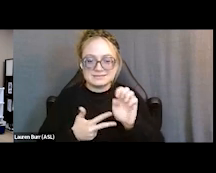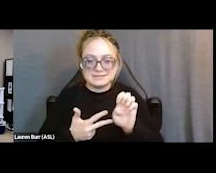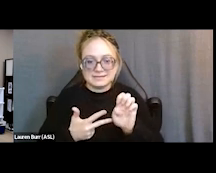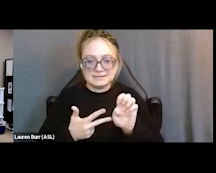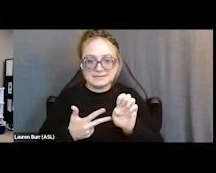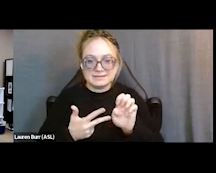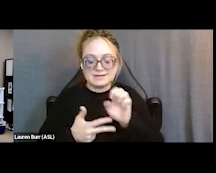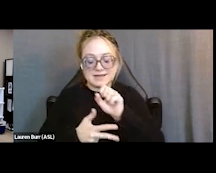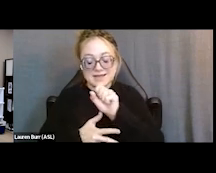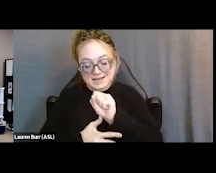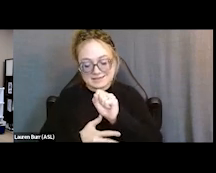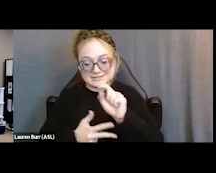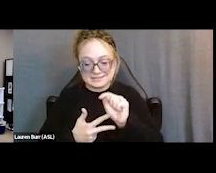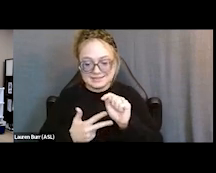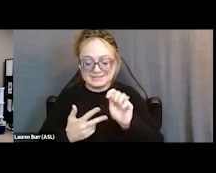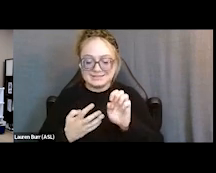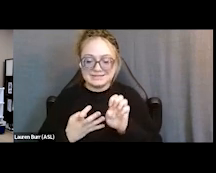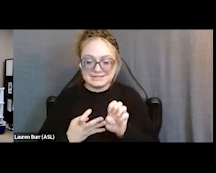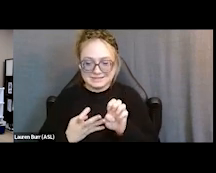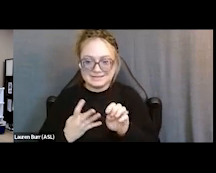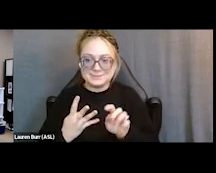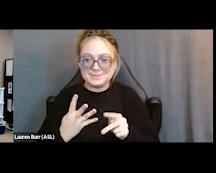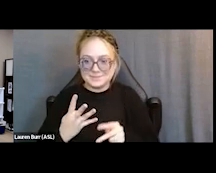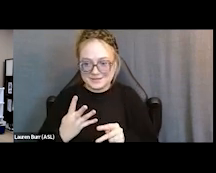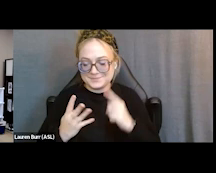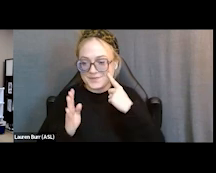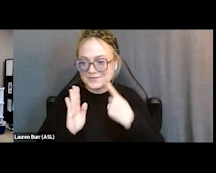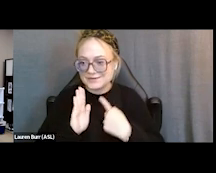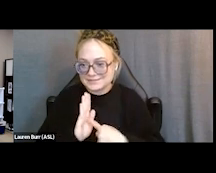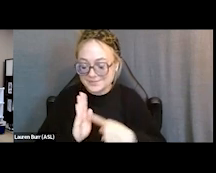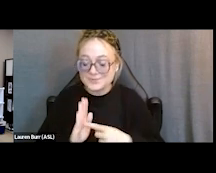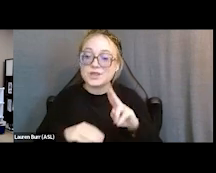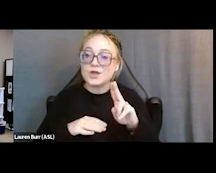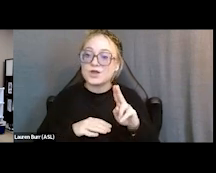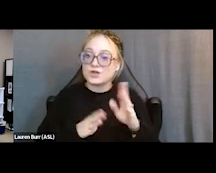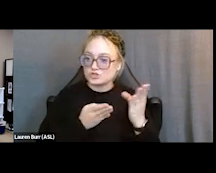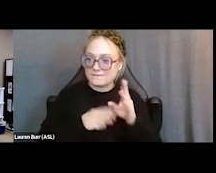So, here's an example. So a service user says to you that Beatrice is using